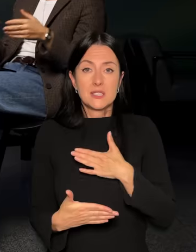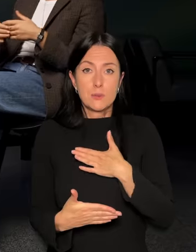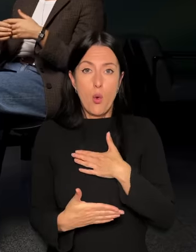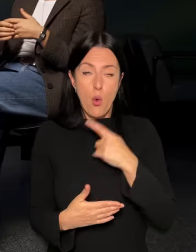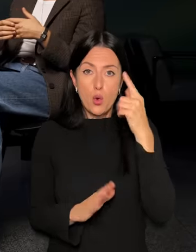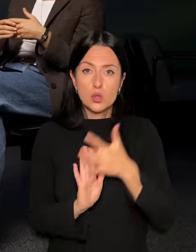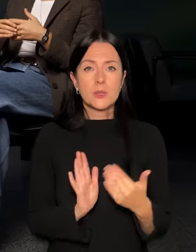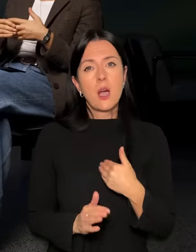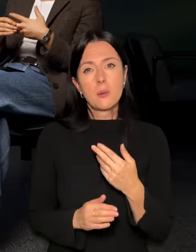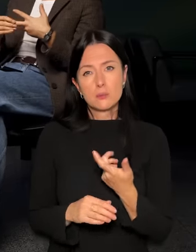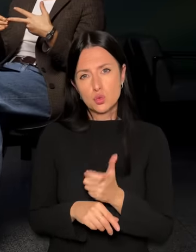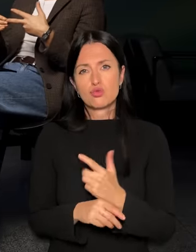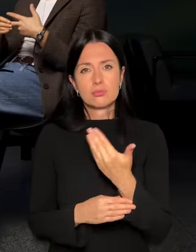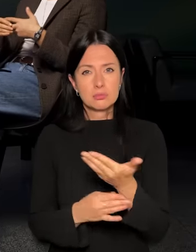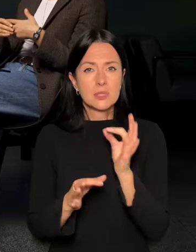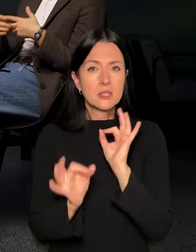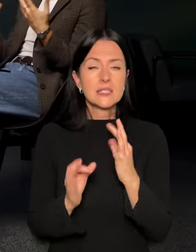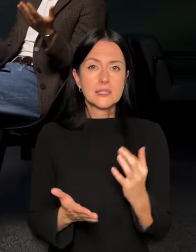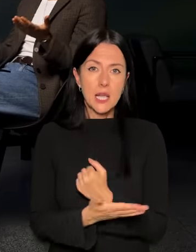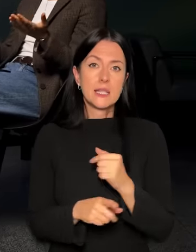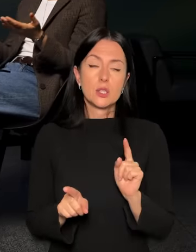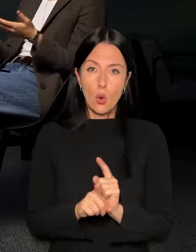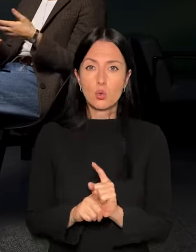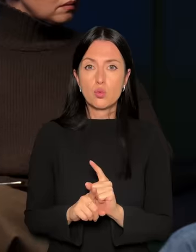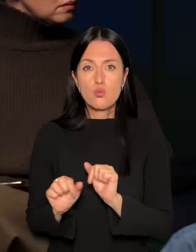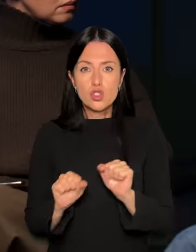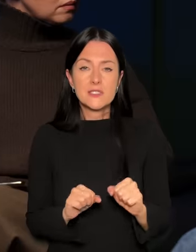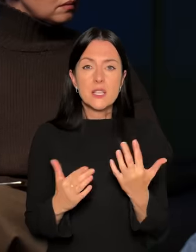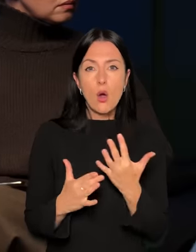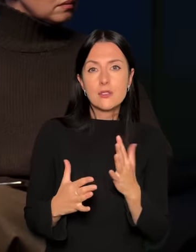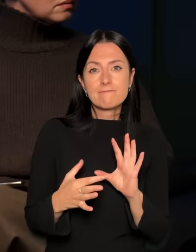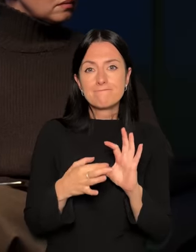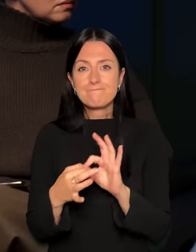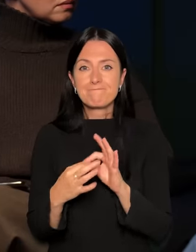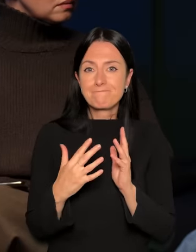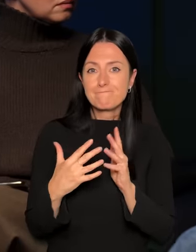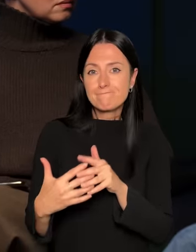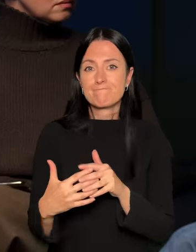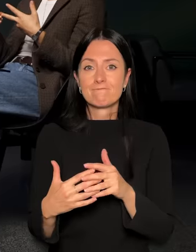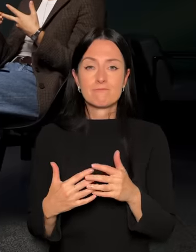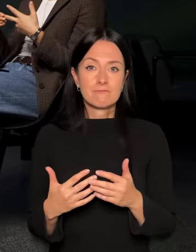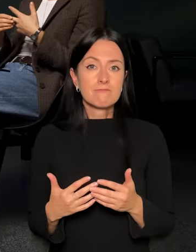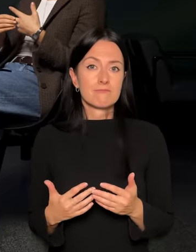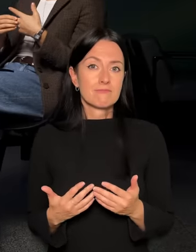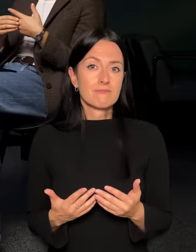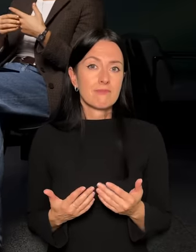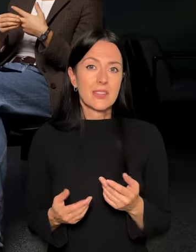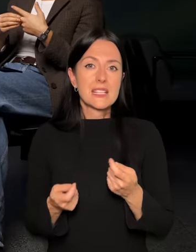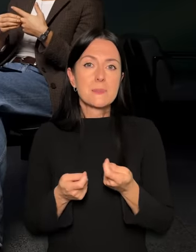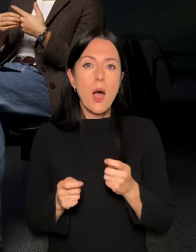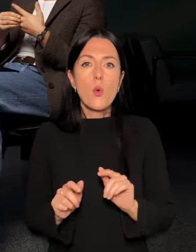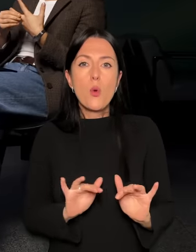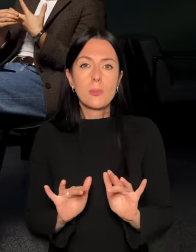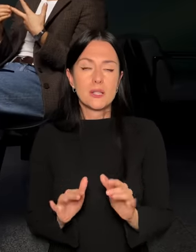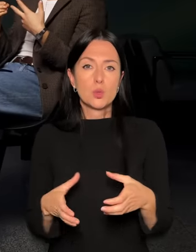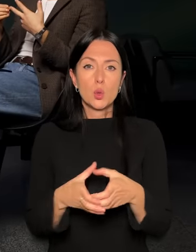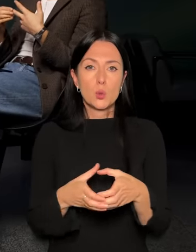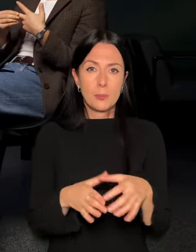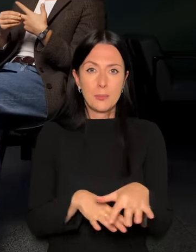I would strongly recommend that you find such an opportunity and somehow interact with people with limited mobility,